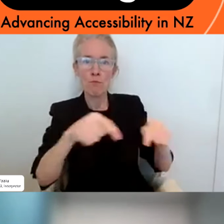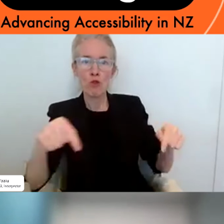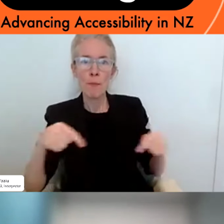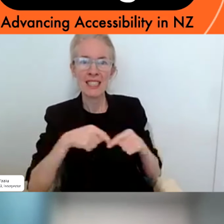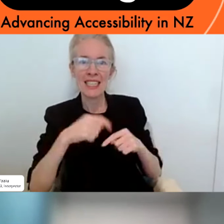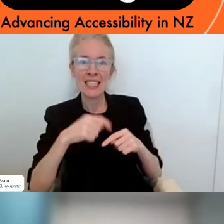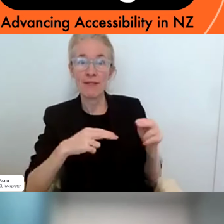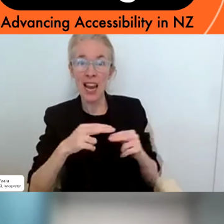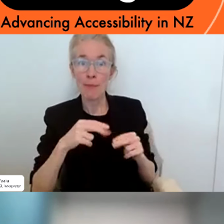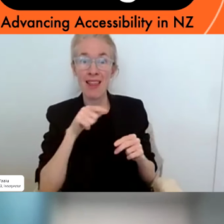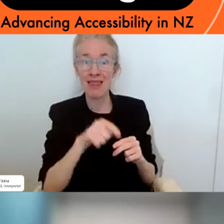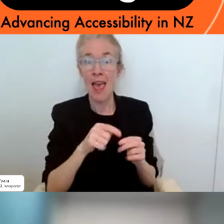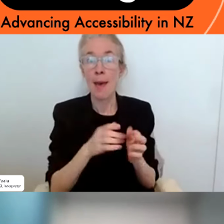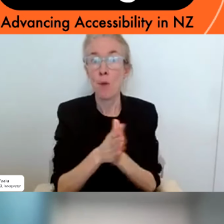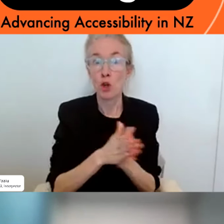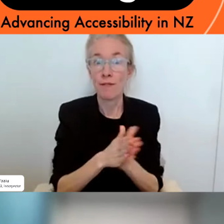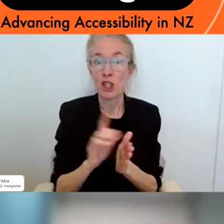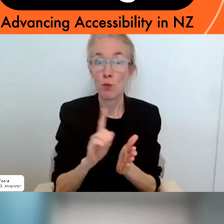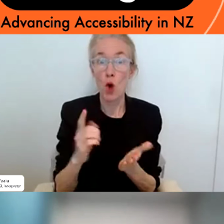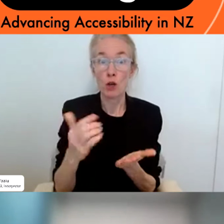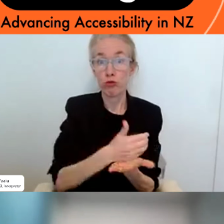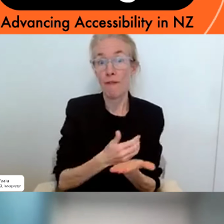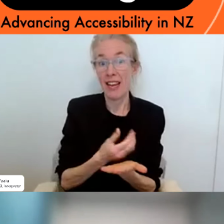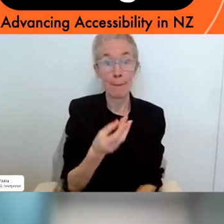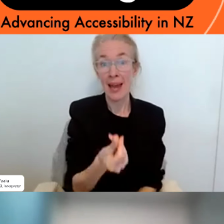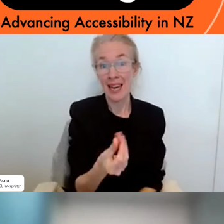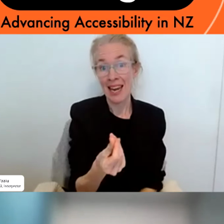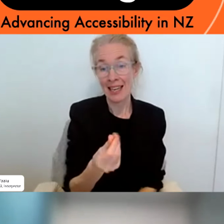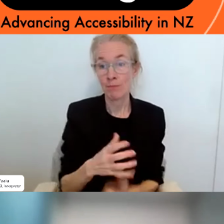and say that legislation is probably the only way forward, in much the